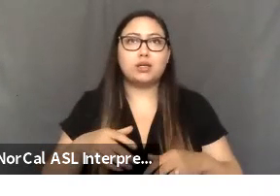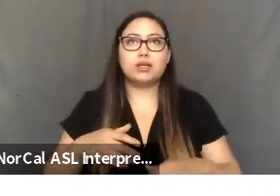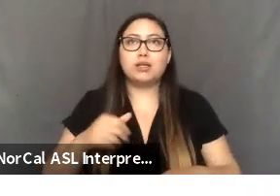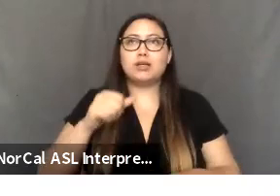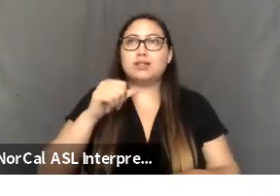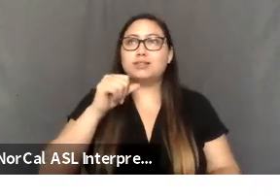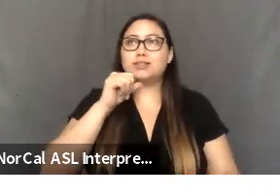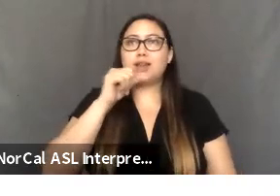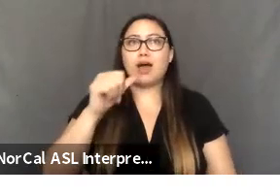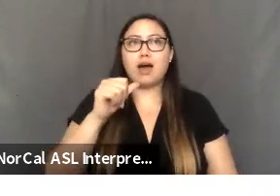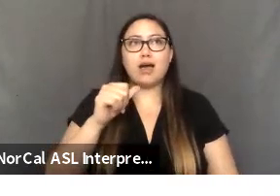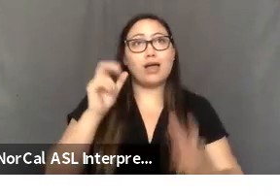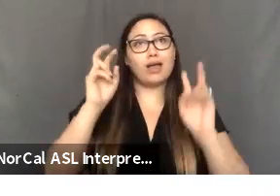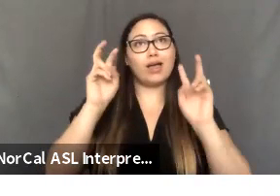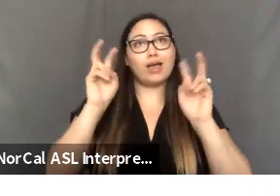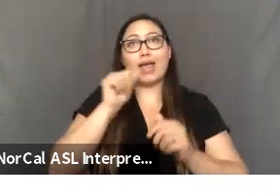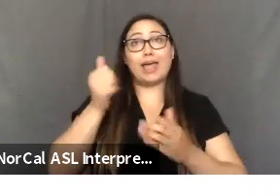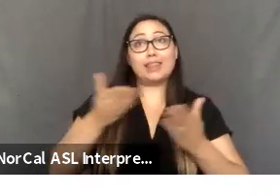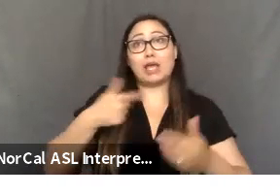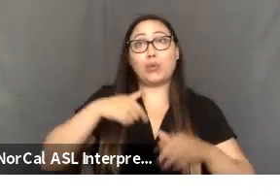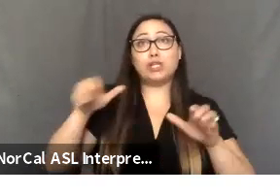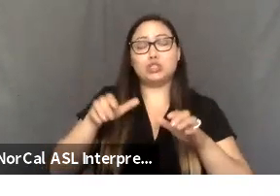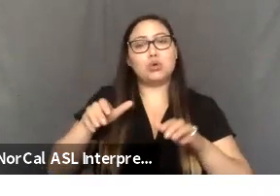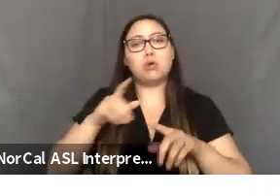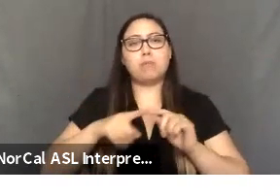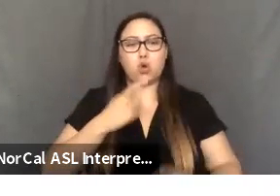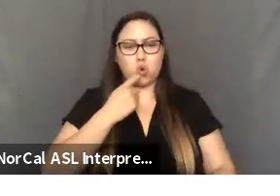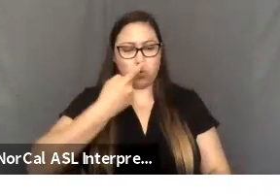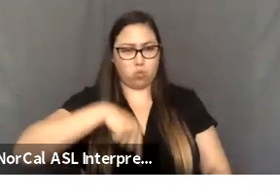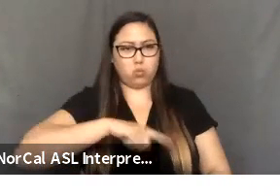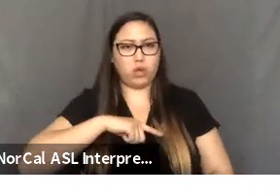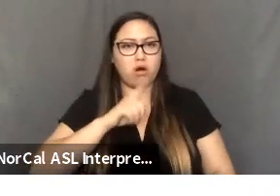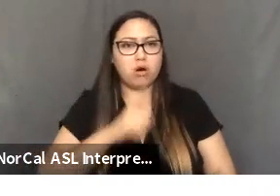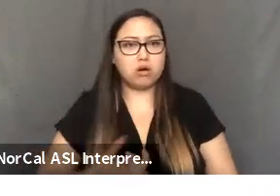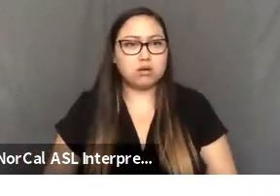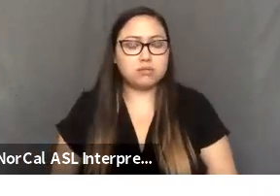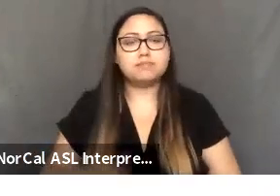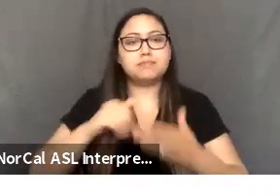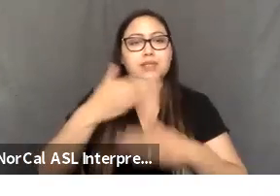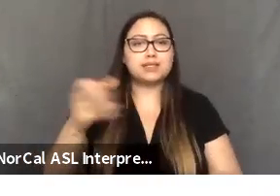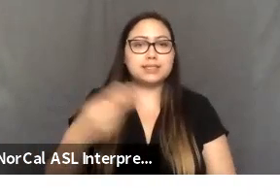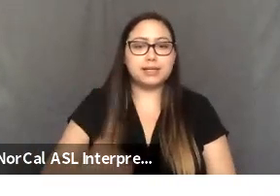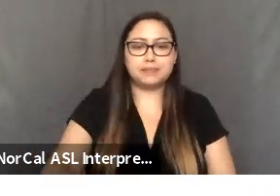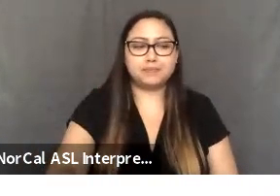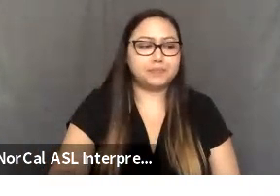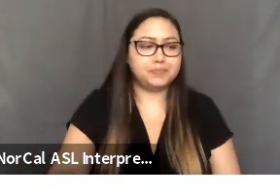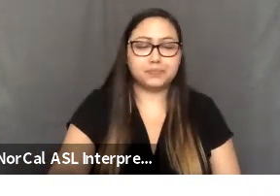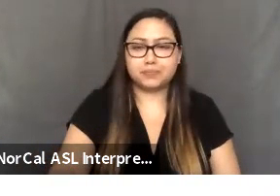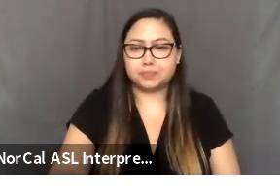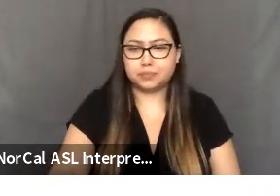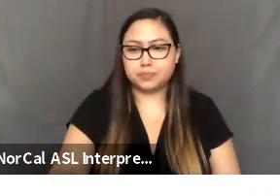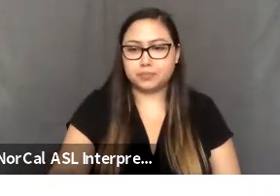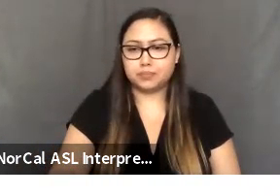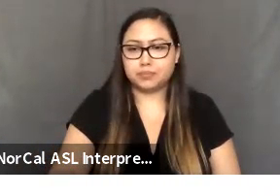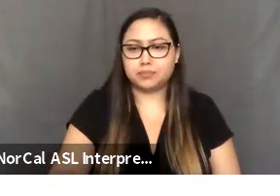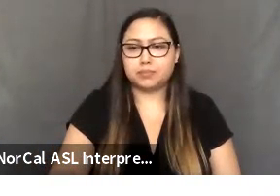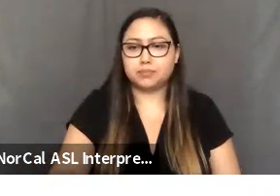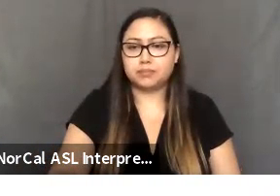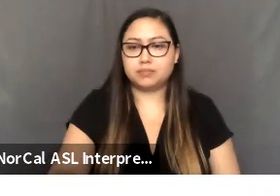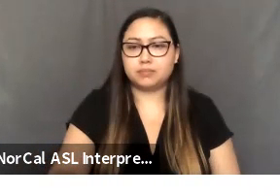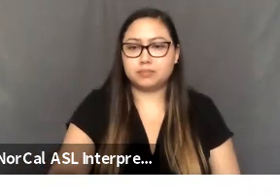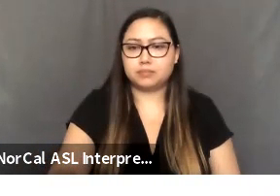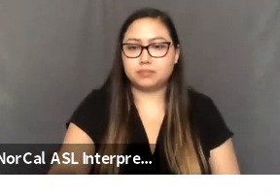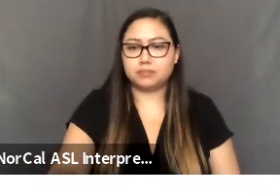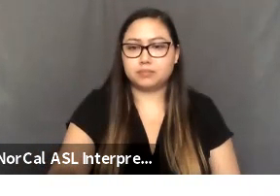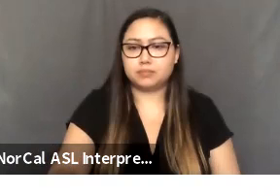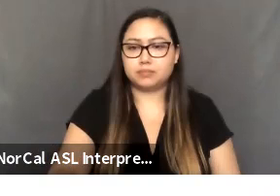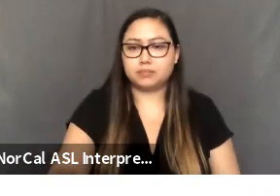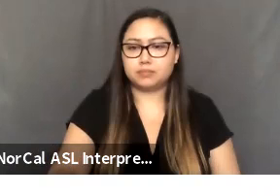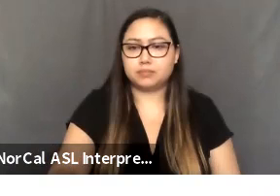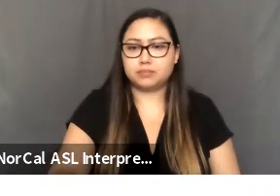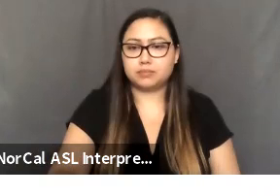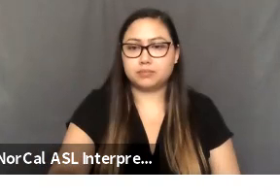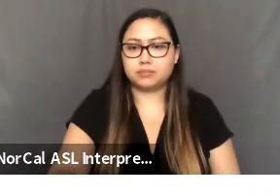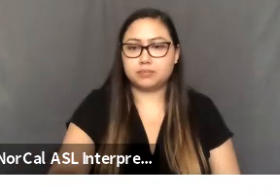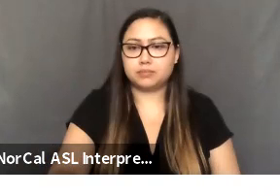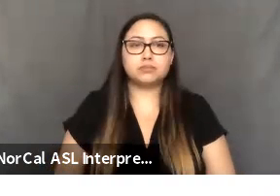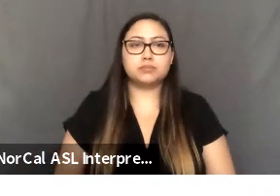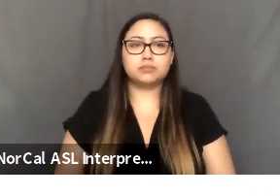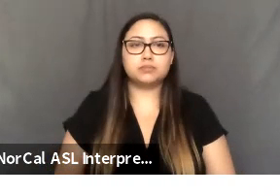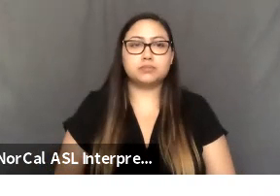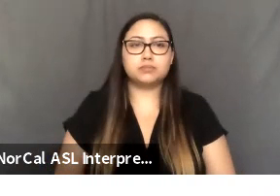it has to be who we are. Next slide. Time resources and money. Again, coming back to that